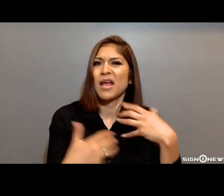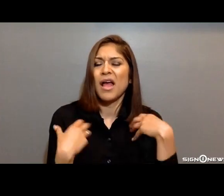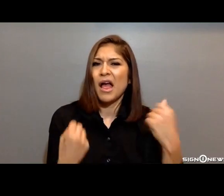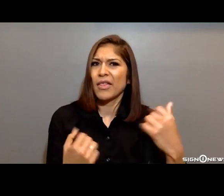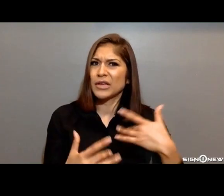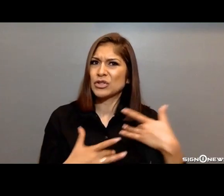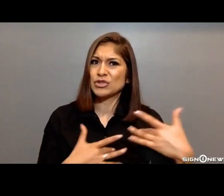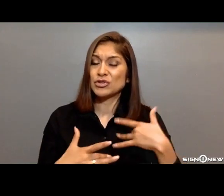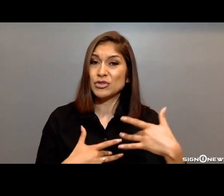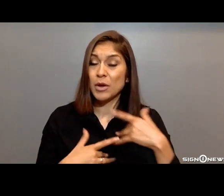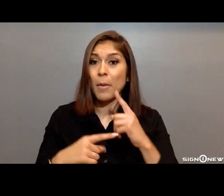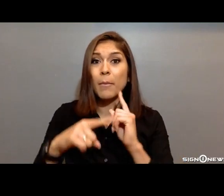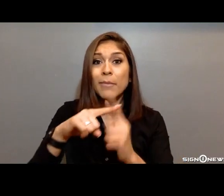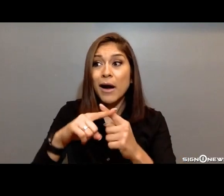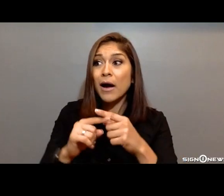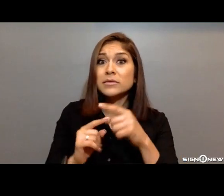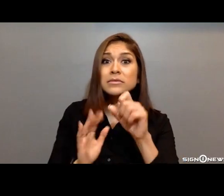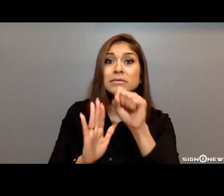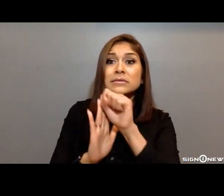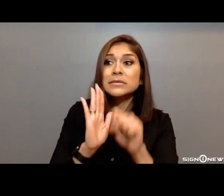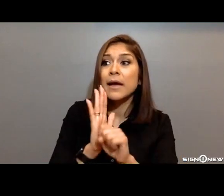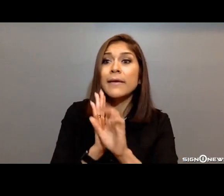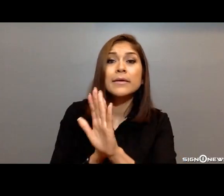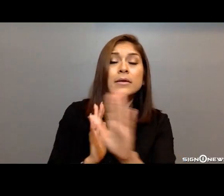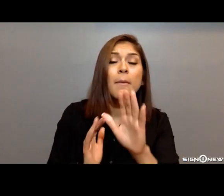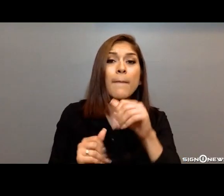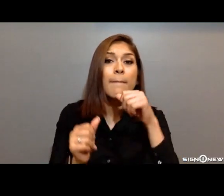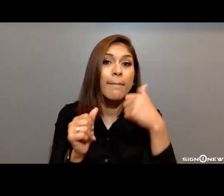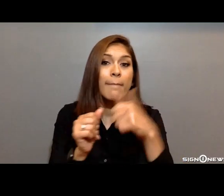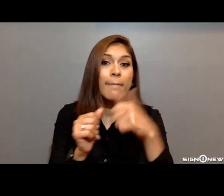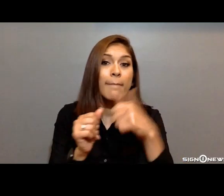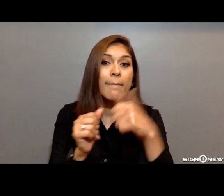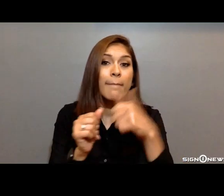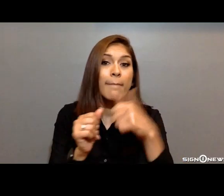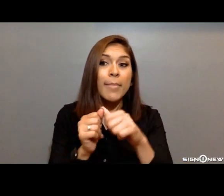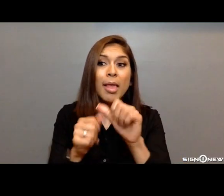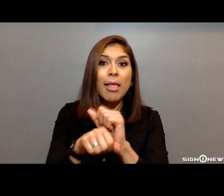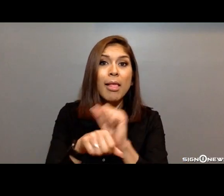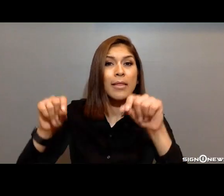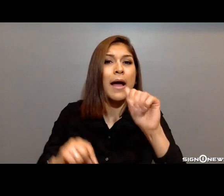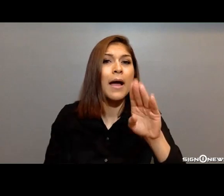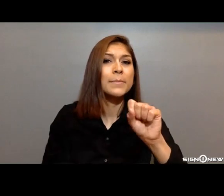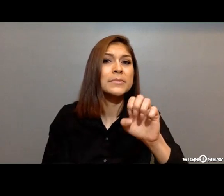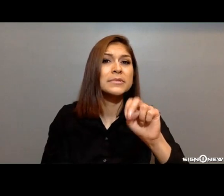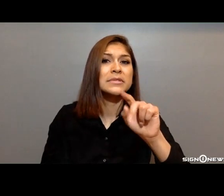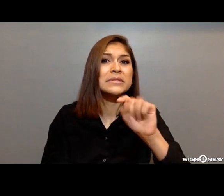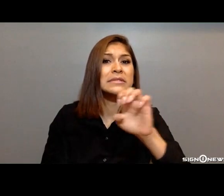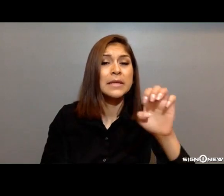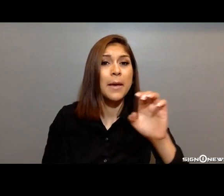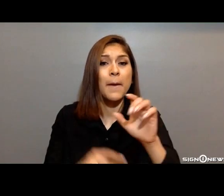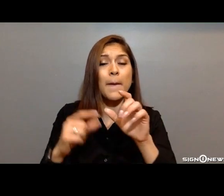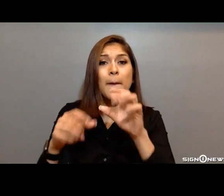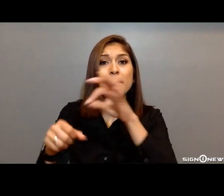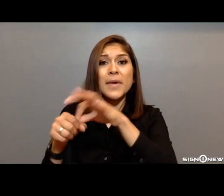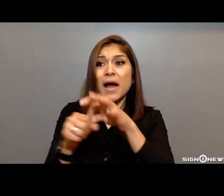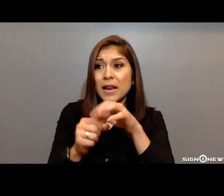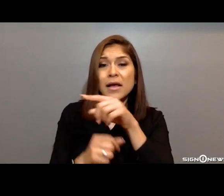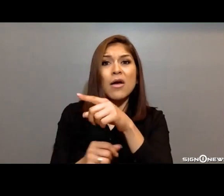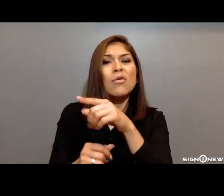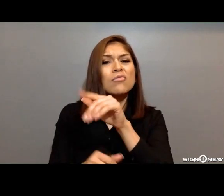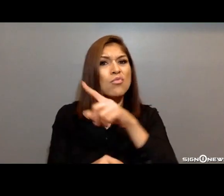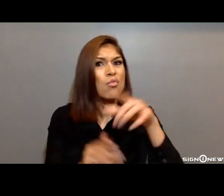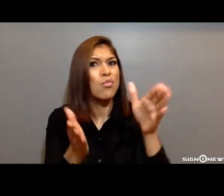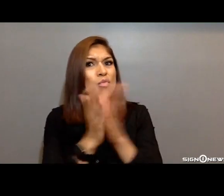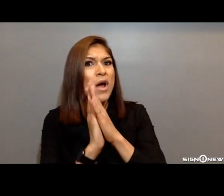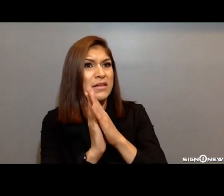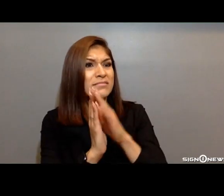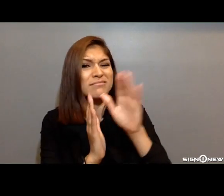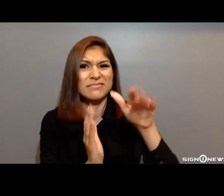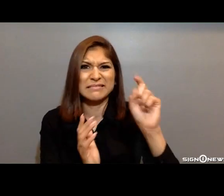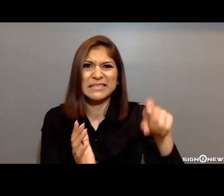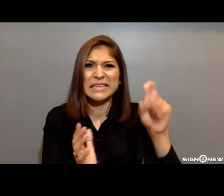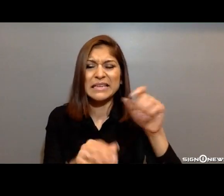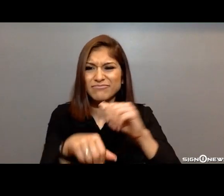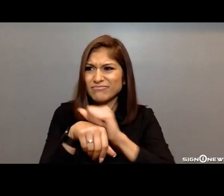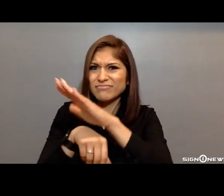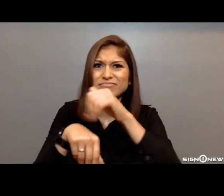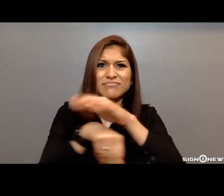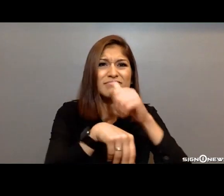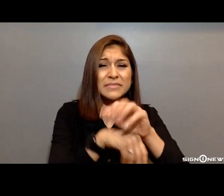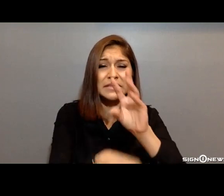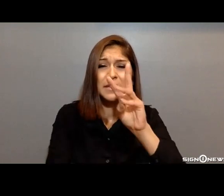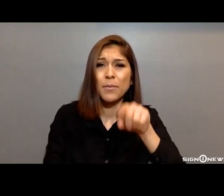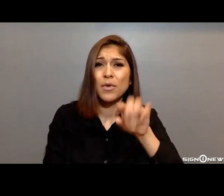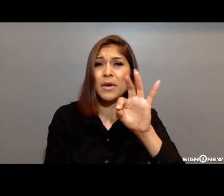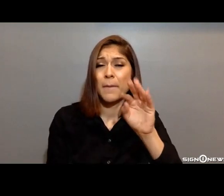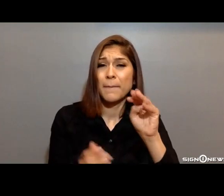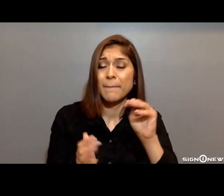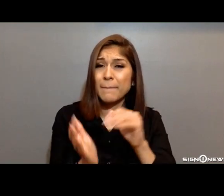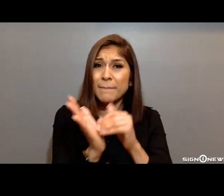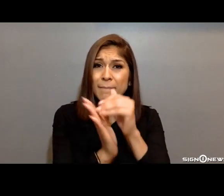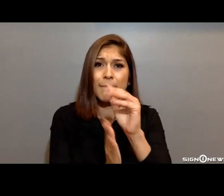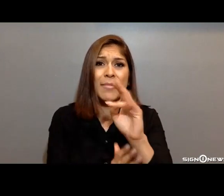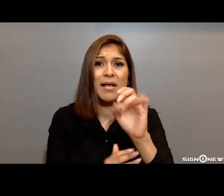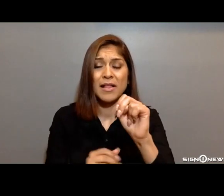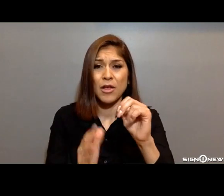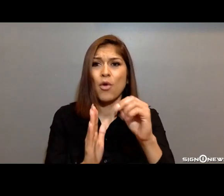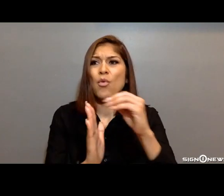over health concerns and the state mailing absentee ballot requests to its 6.9 million